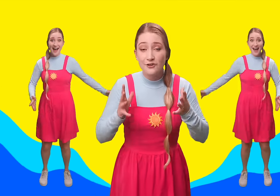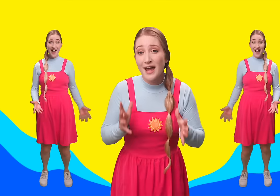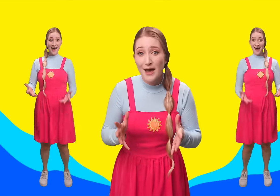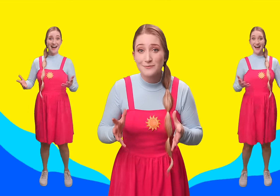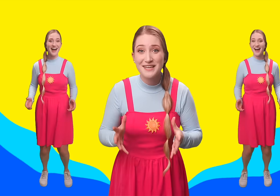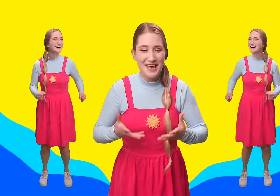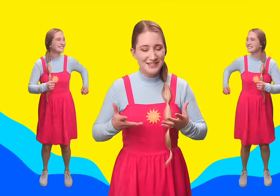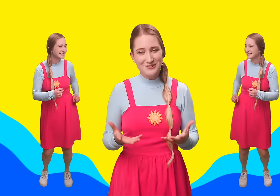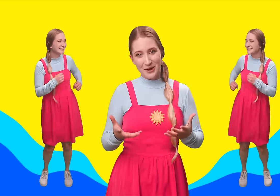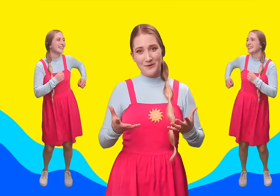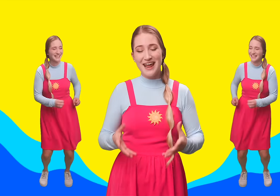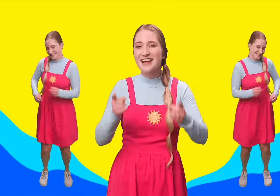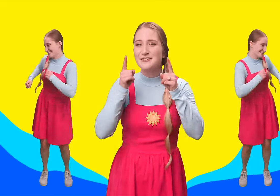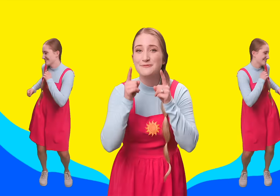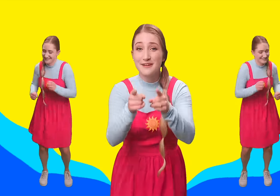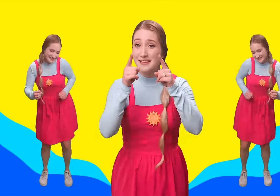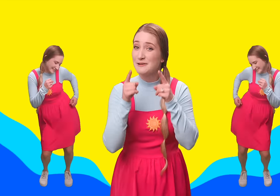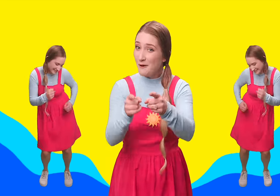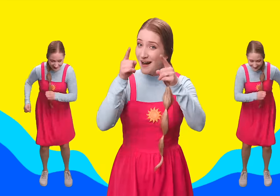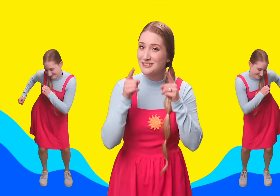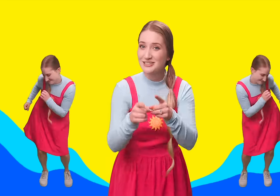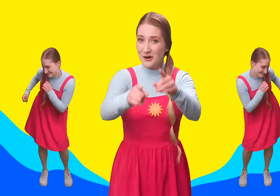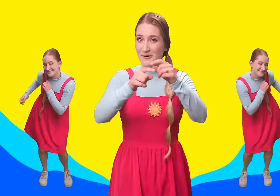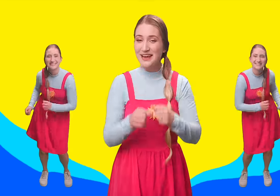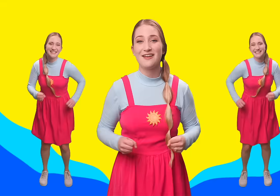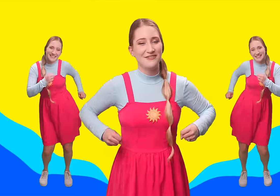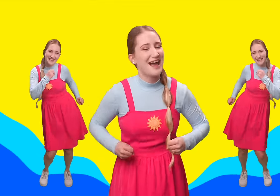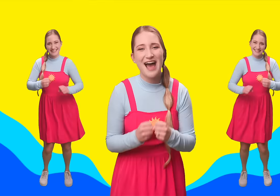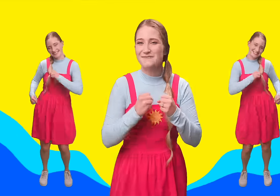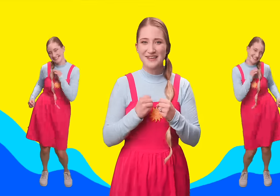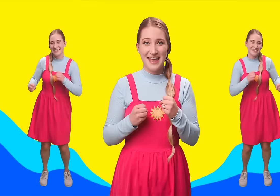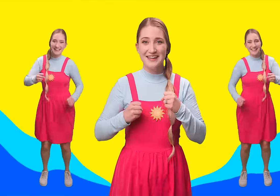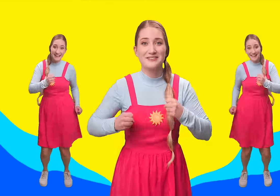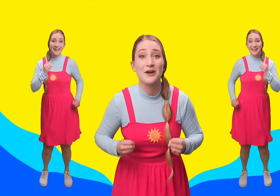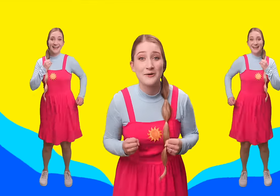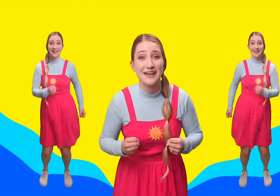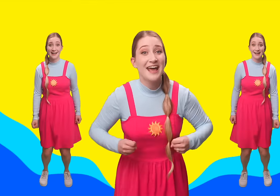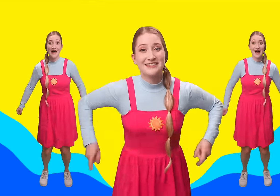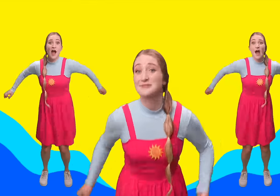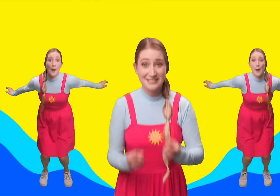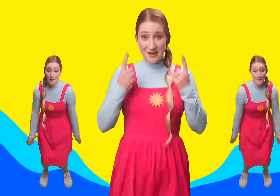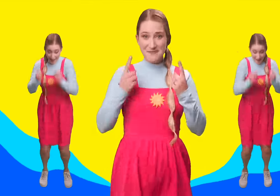If you're happy and you know it and you really want to show it. If you're happy and you know it, do a jump.